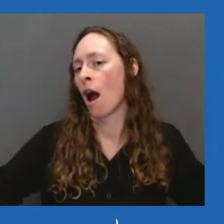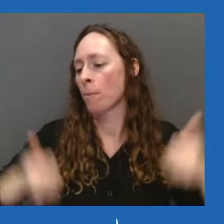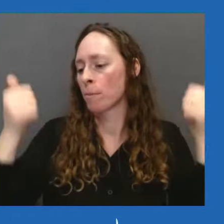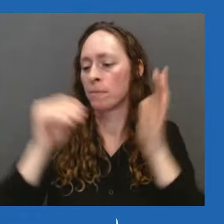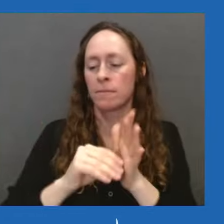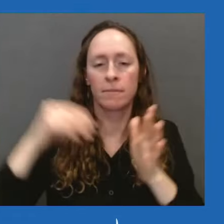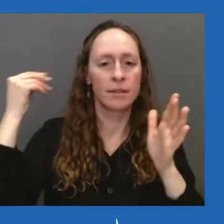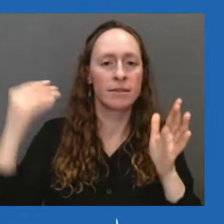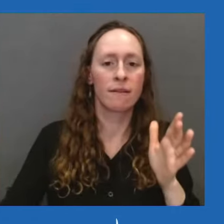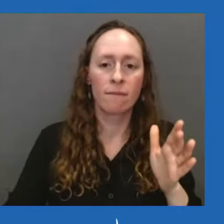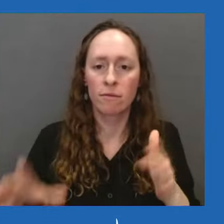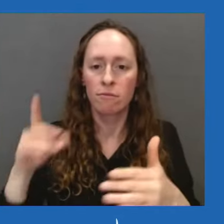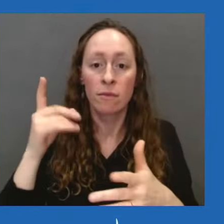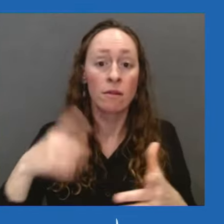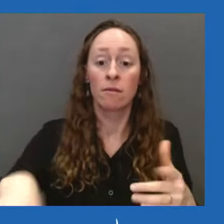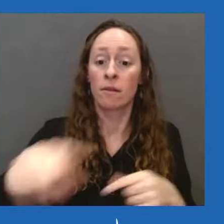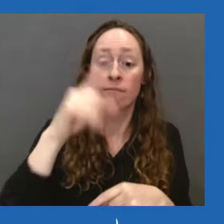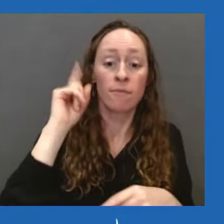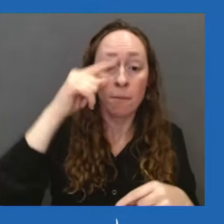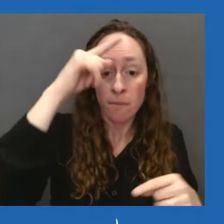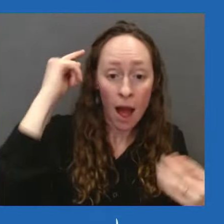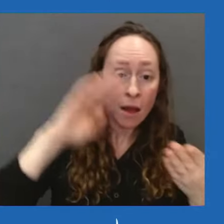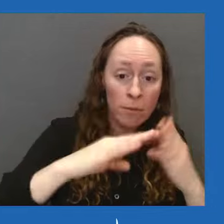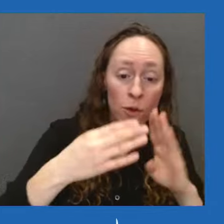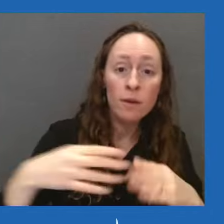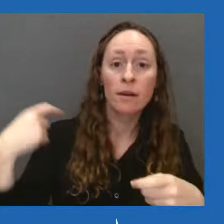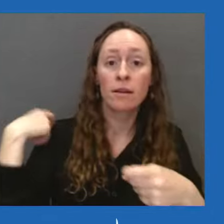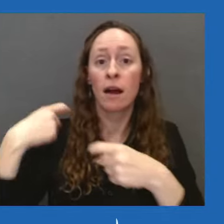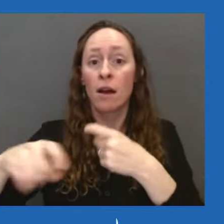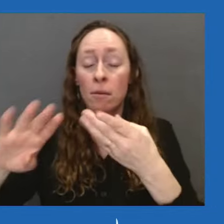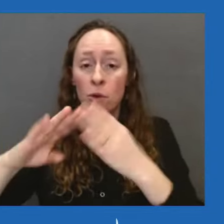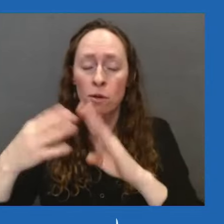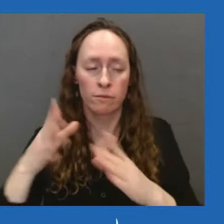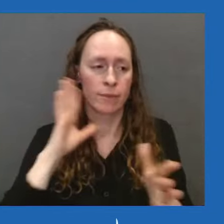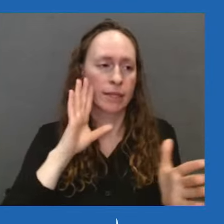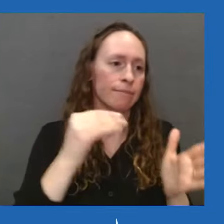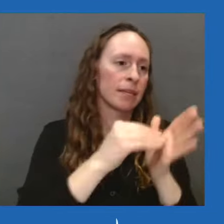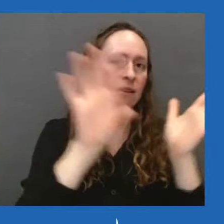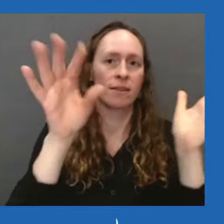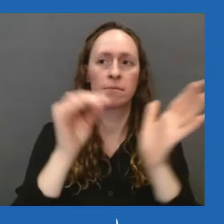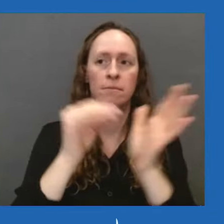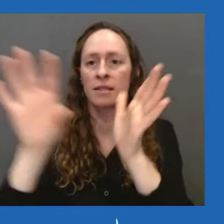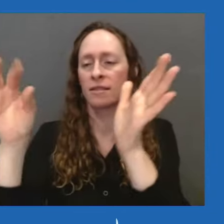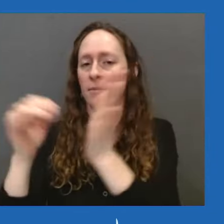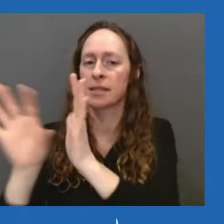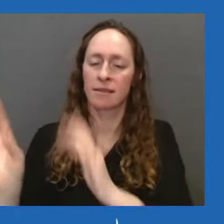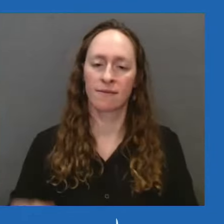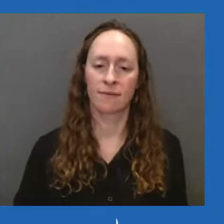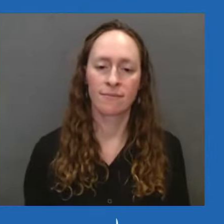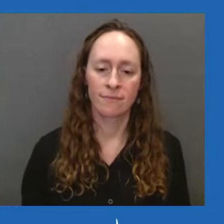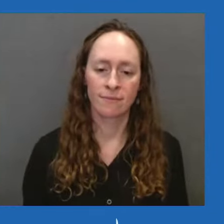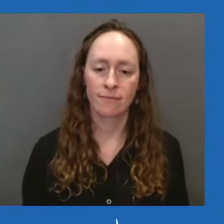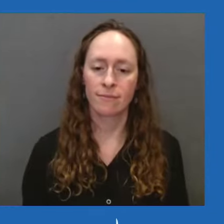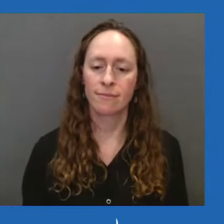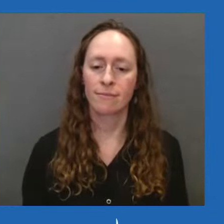to be the president for every American. And in ke- -- I'm keeping my promise. And just this morning, we learned that our economy --